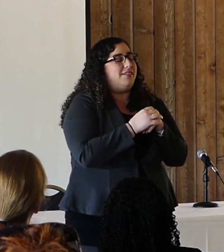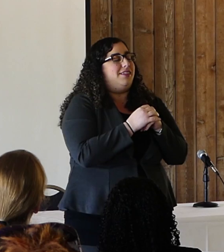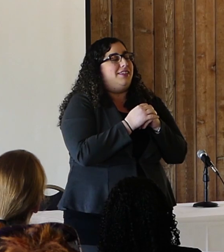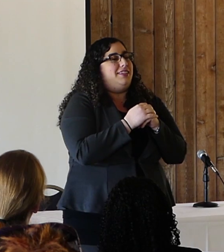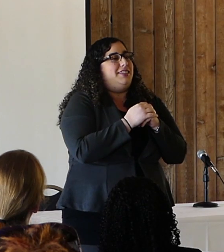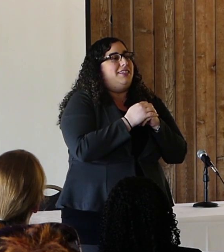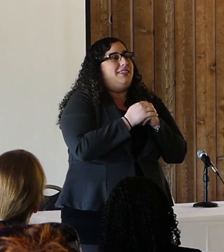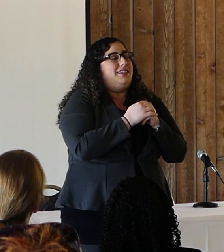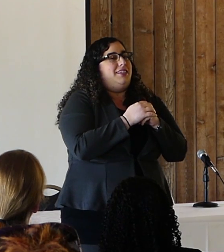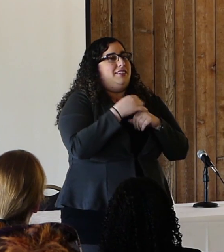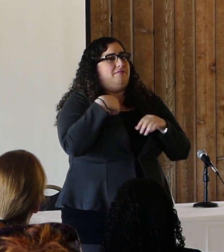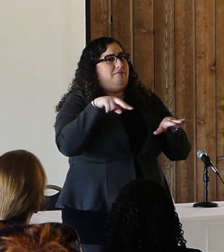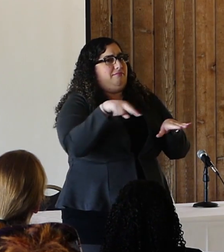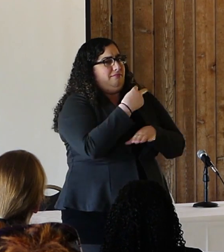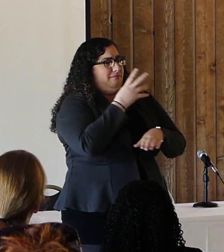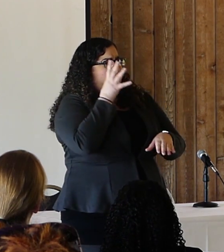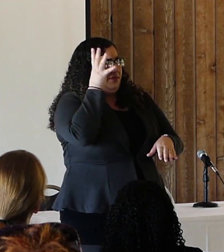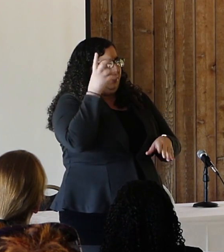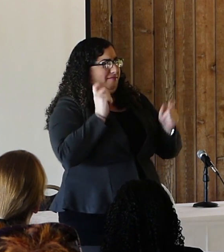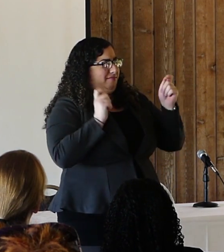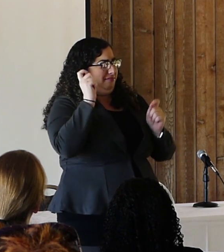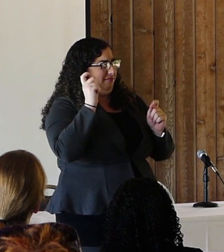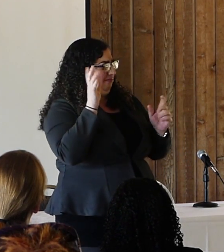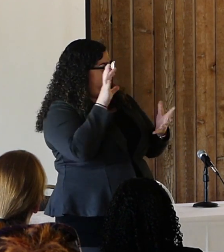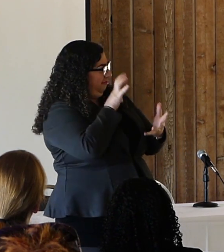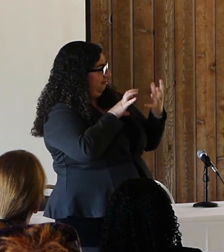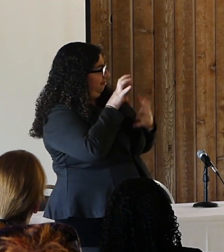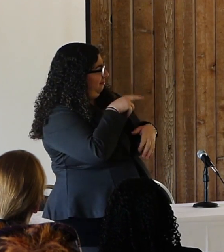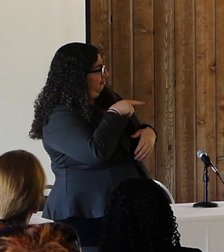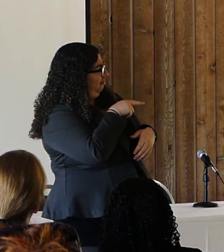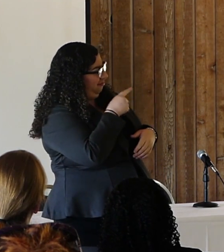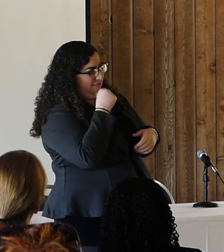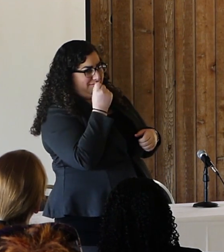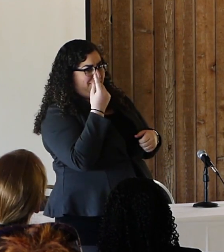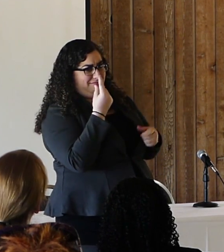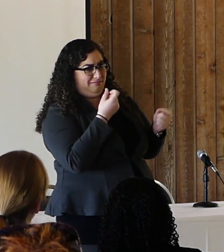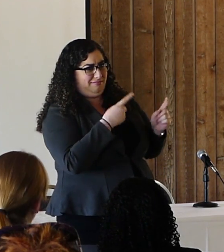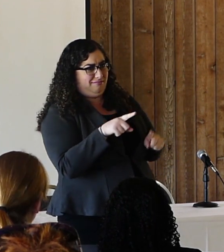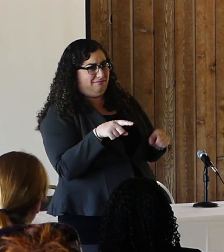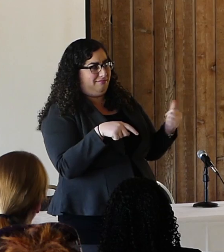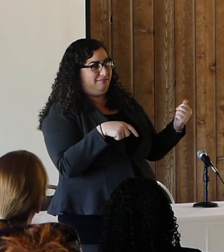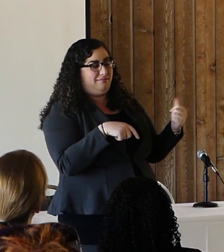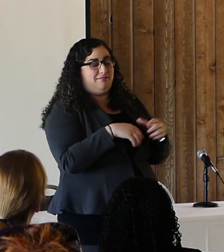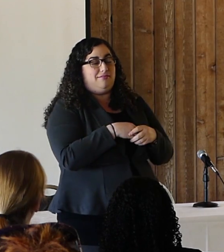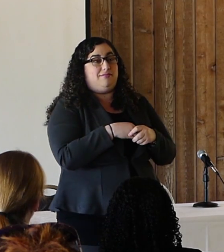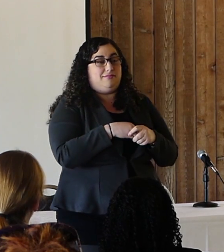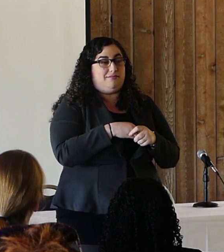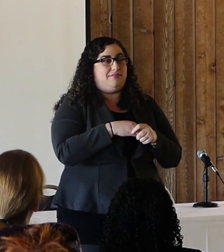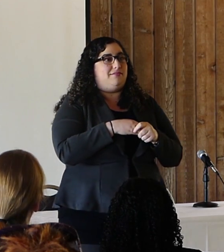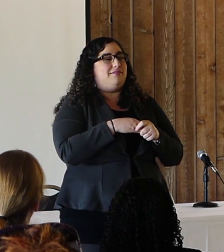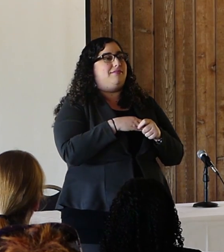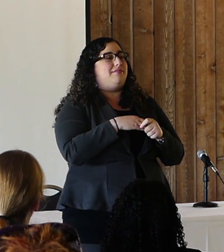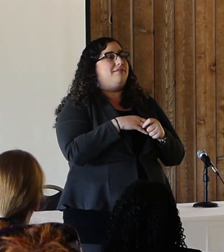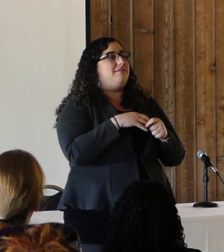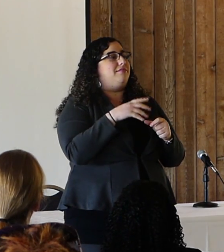And he grabbed my hand and motioned for me to come with him so I went up to the altar with him. I looked at my parents because I was confused about